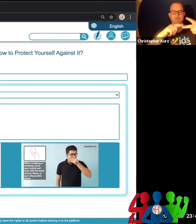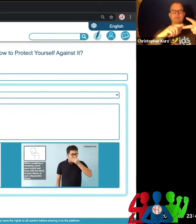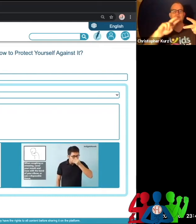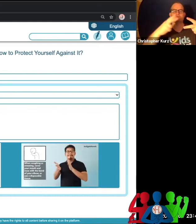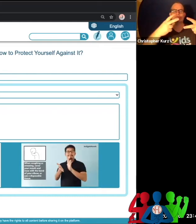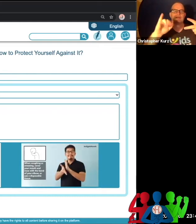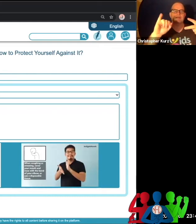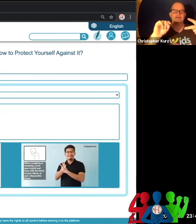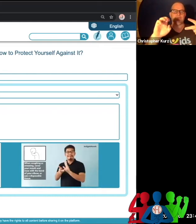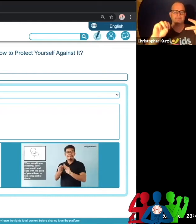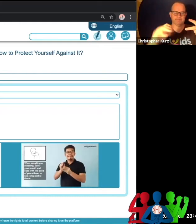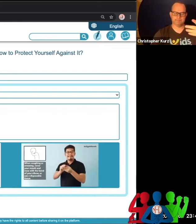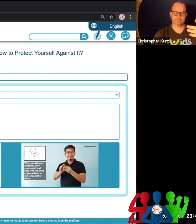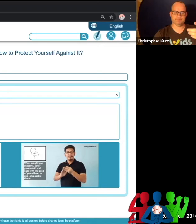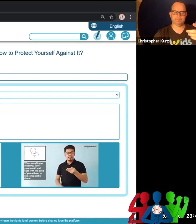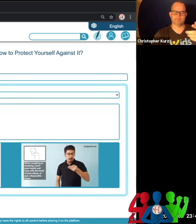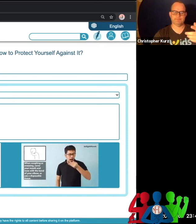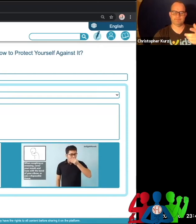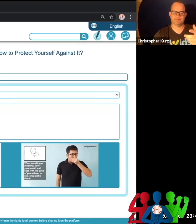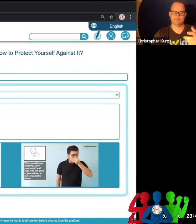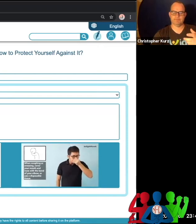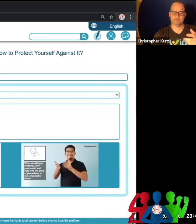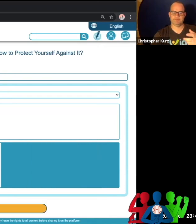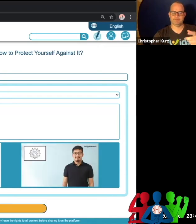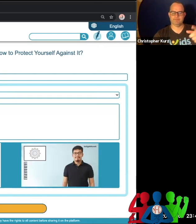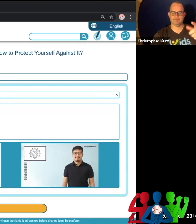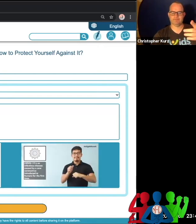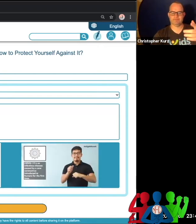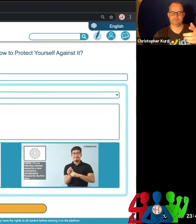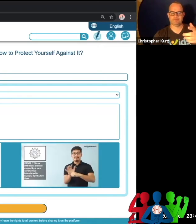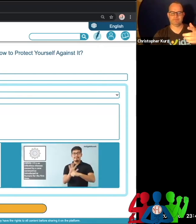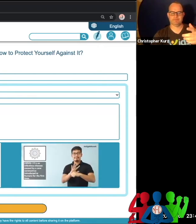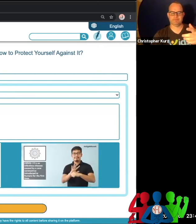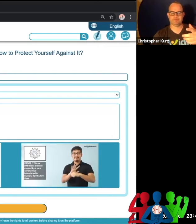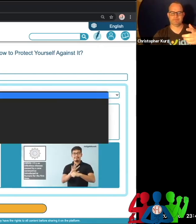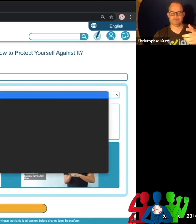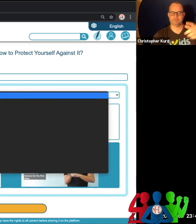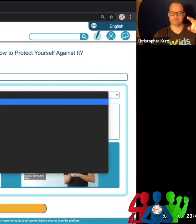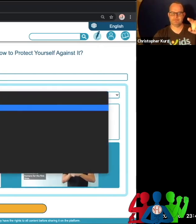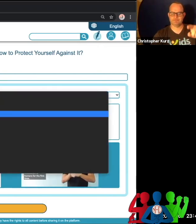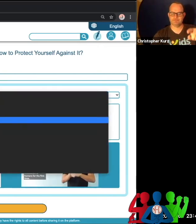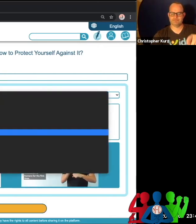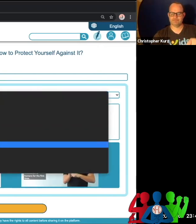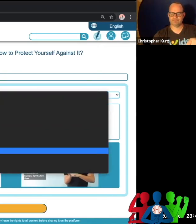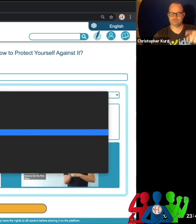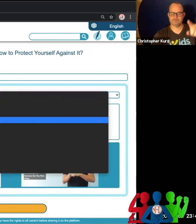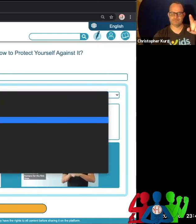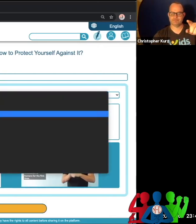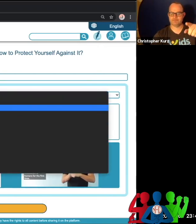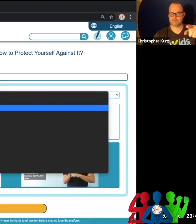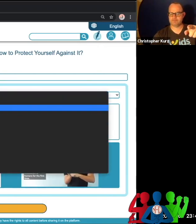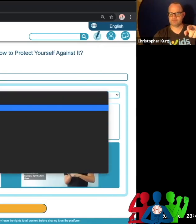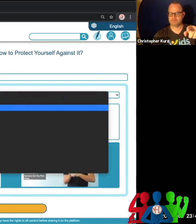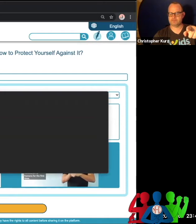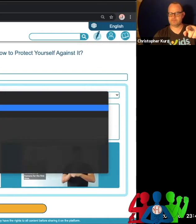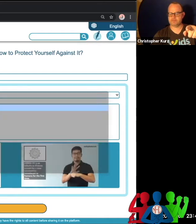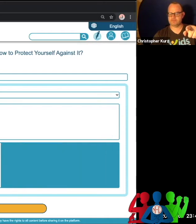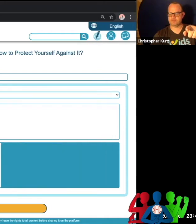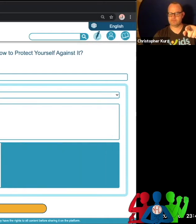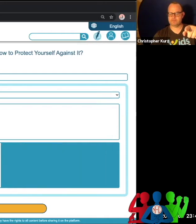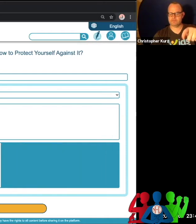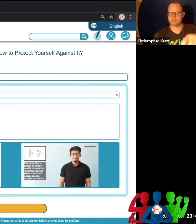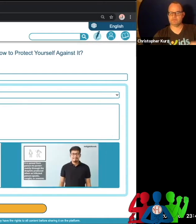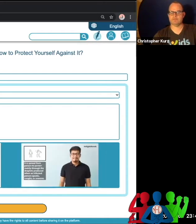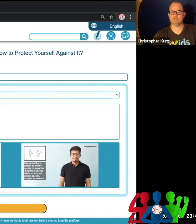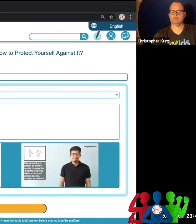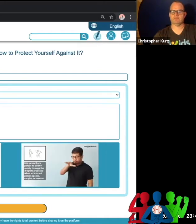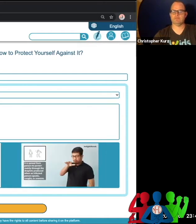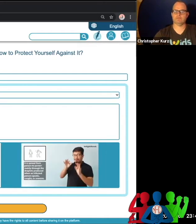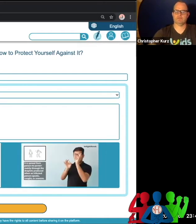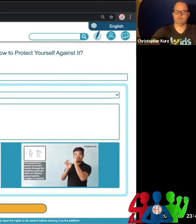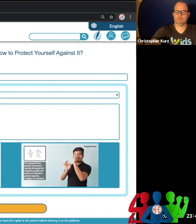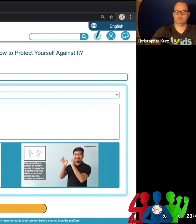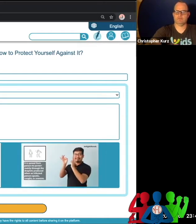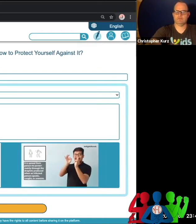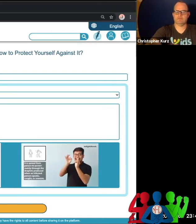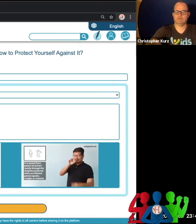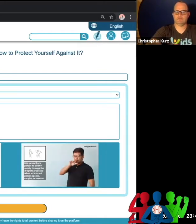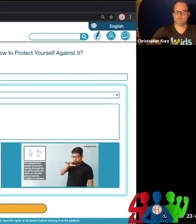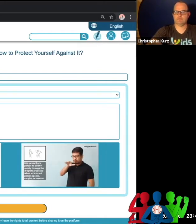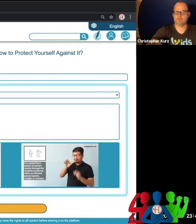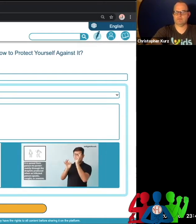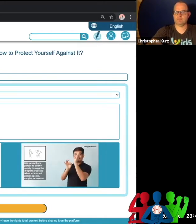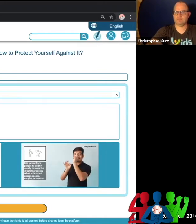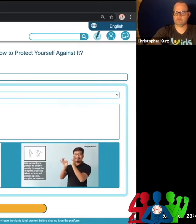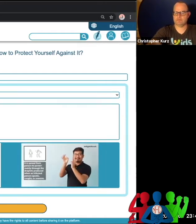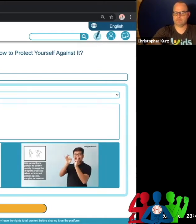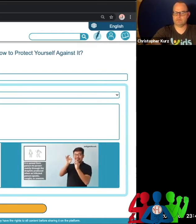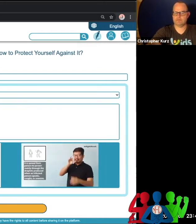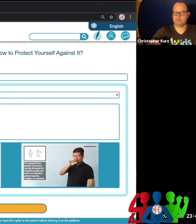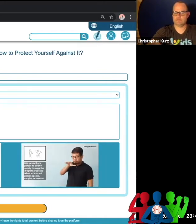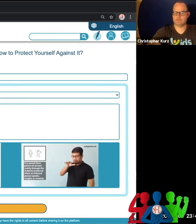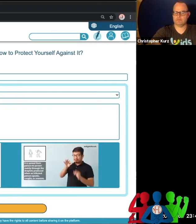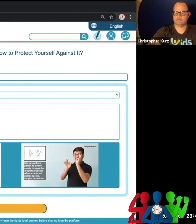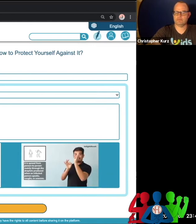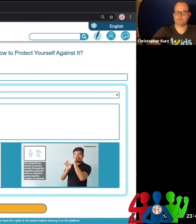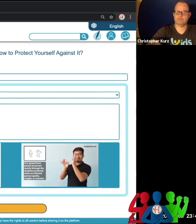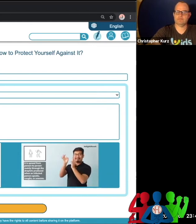and create other items to test on.